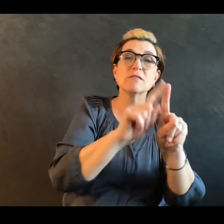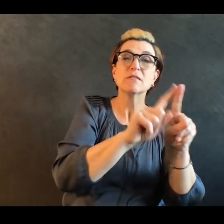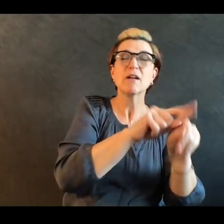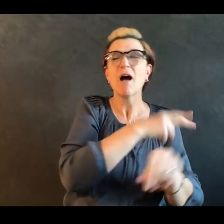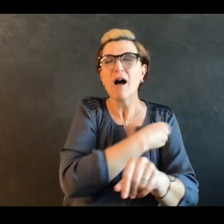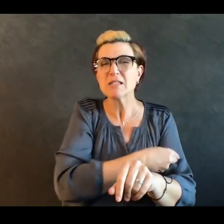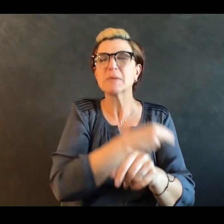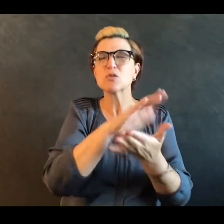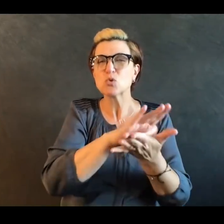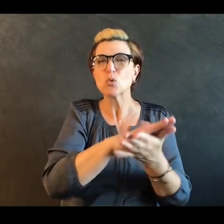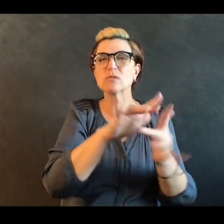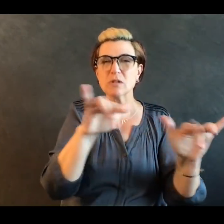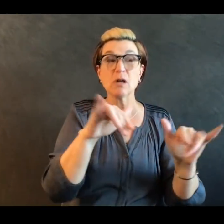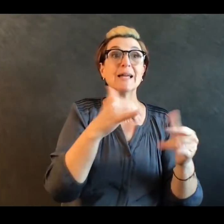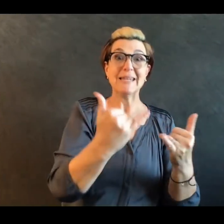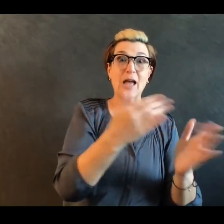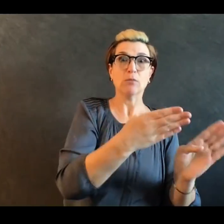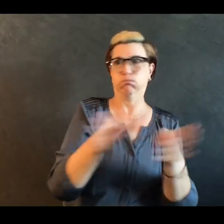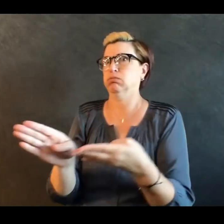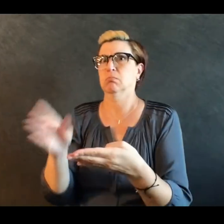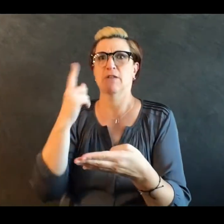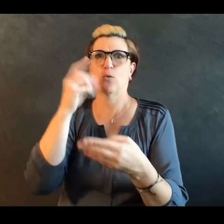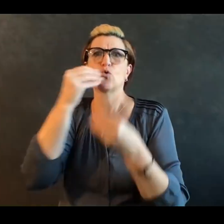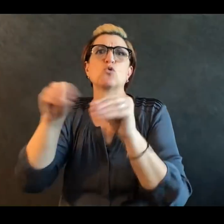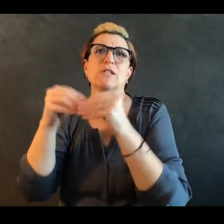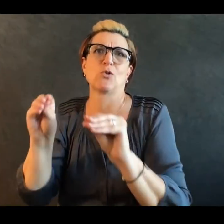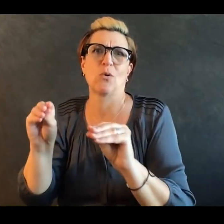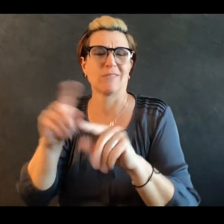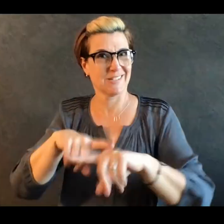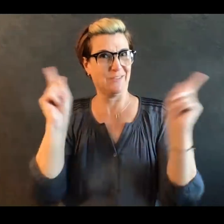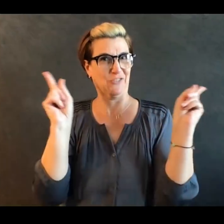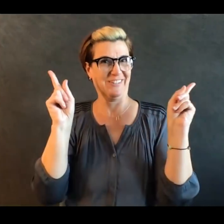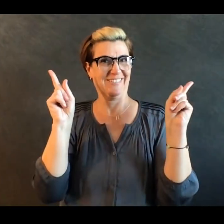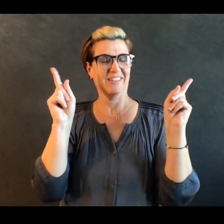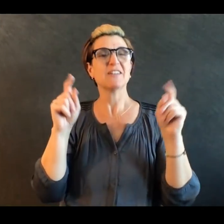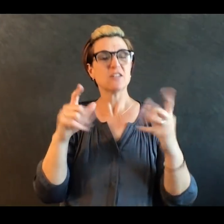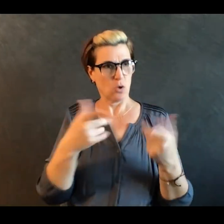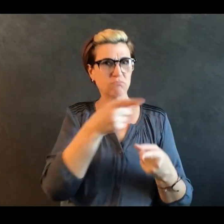in the sector it's critical that you follow CDC guidelines and guidance and